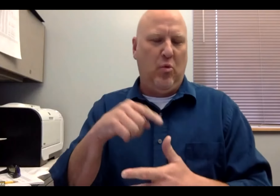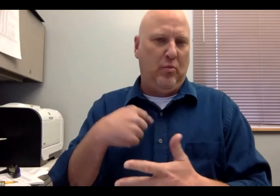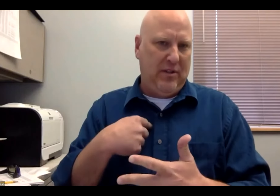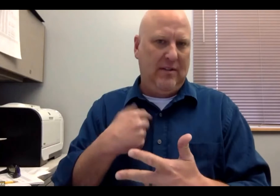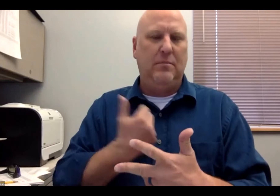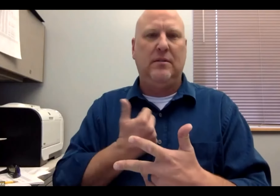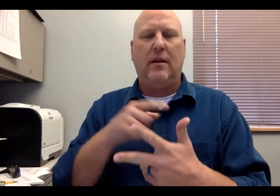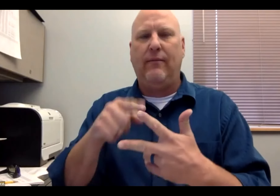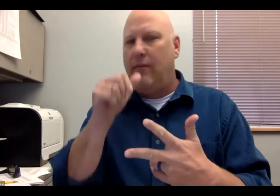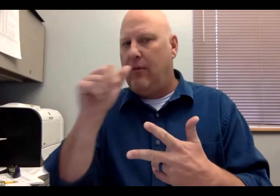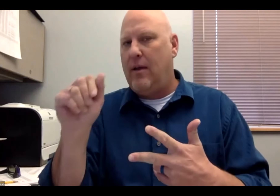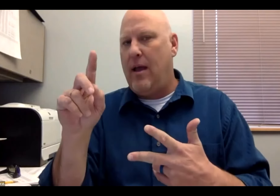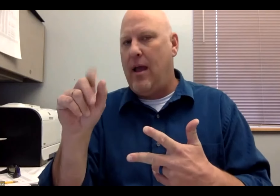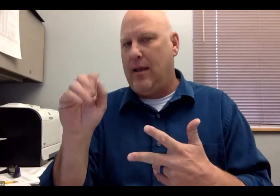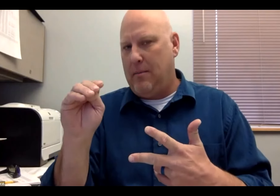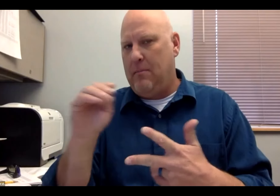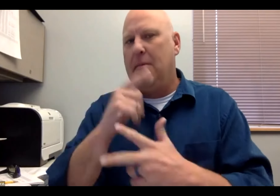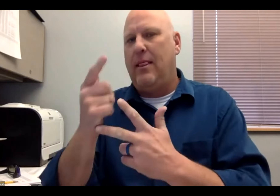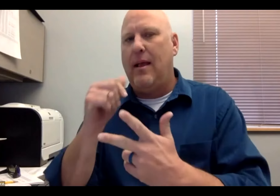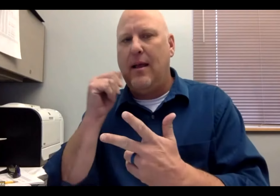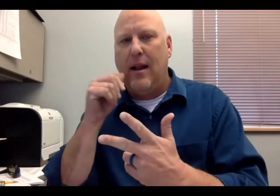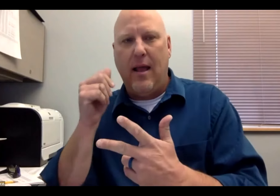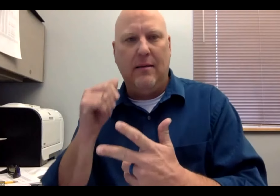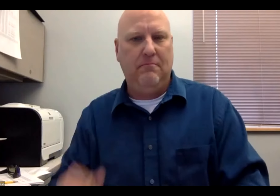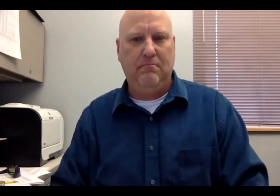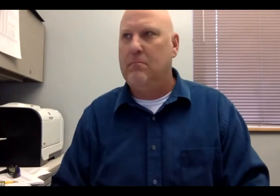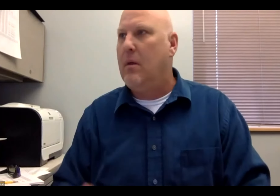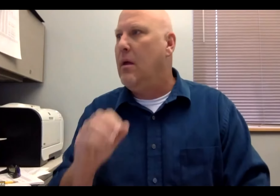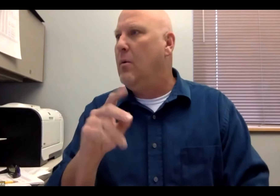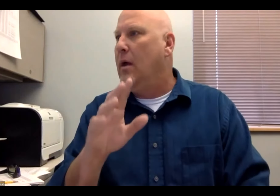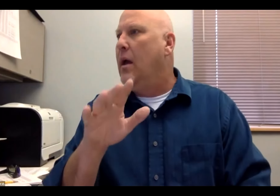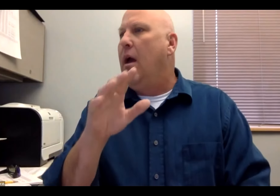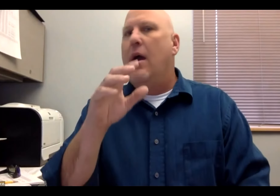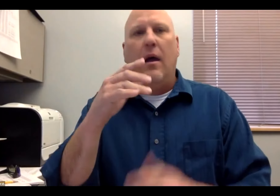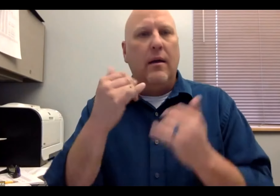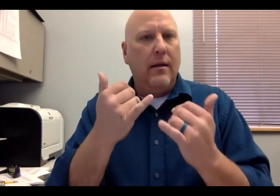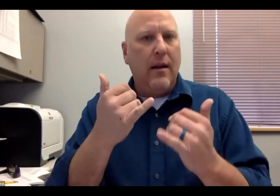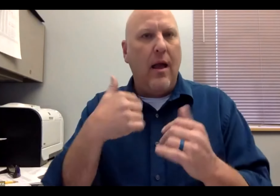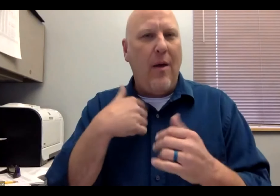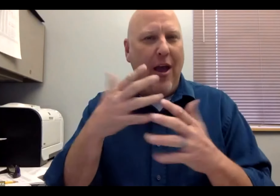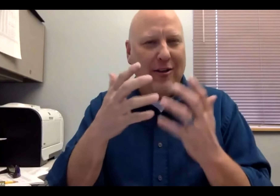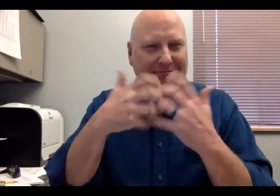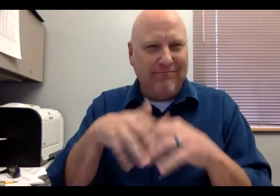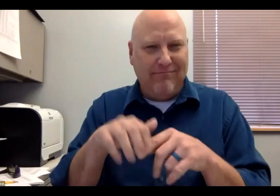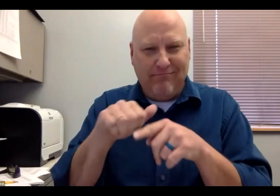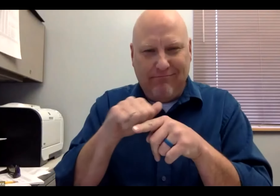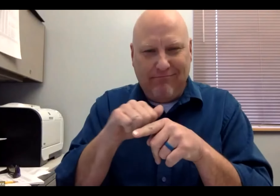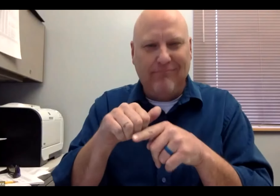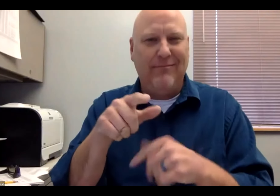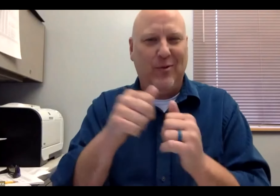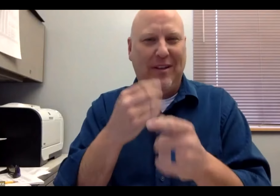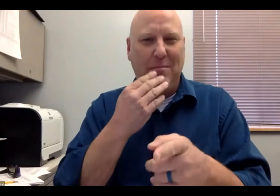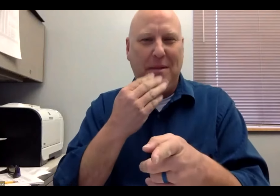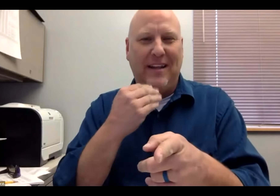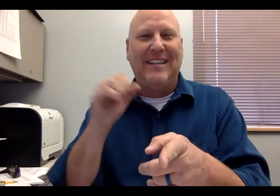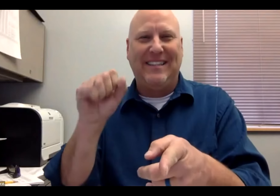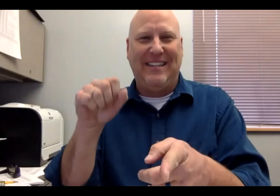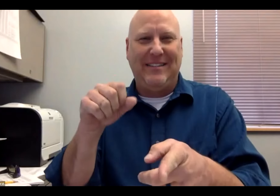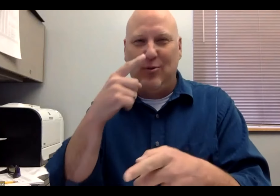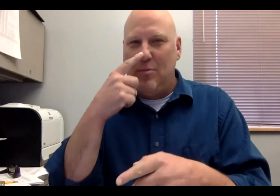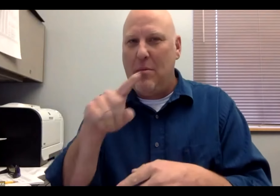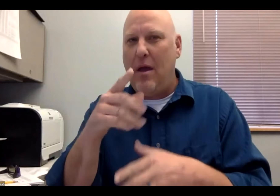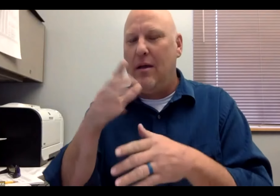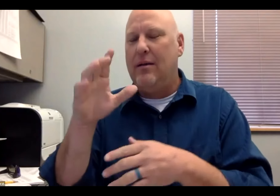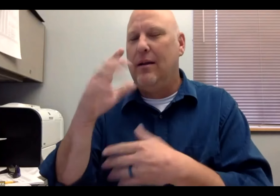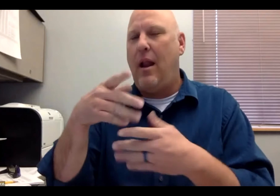briefly comment as well. Others, myself, Adam and Annette. So right now where he working